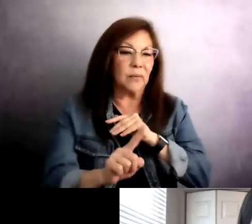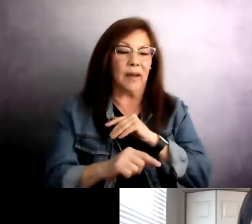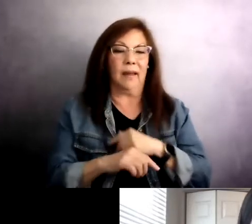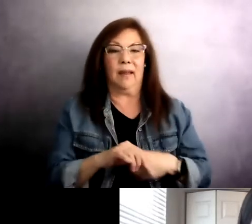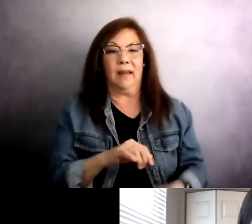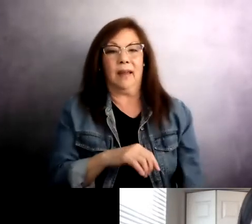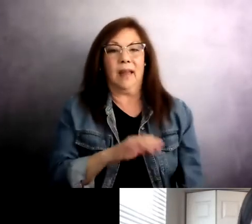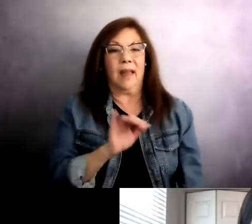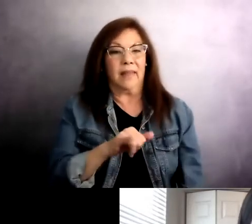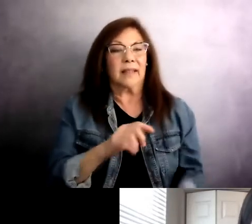kind of liberty.